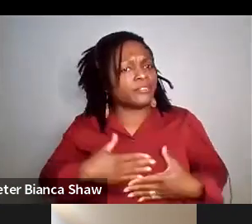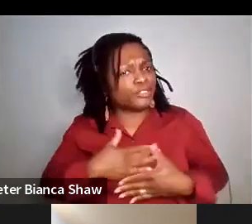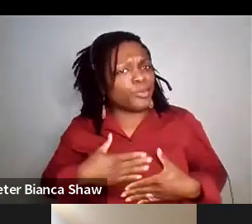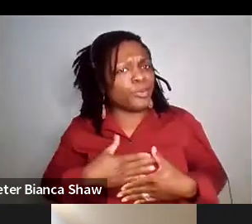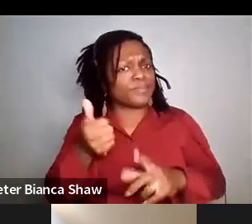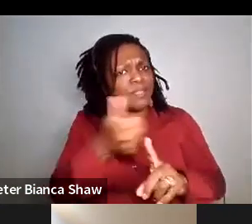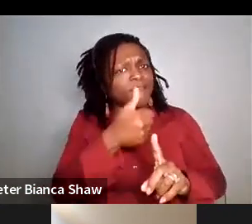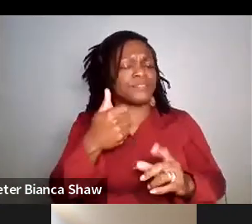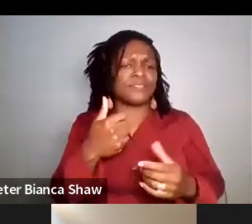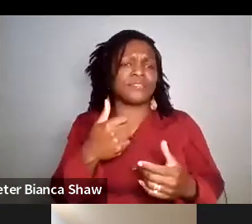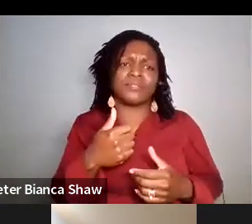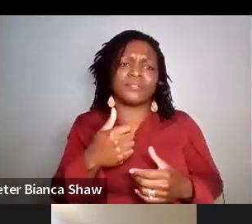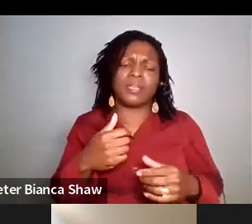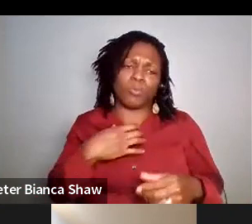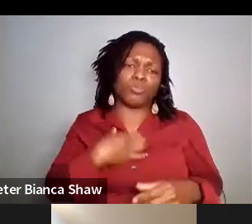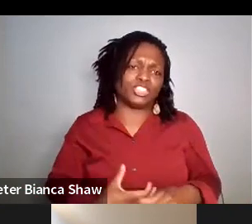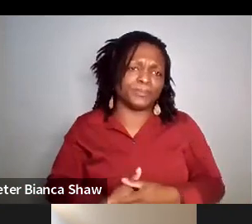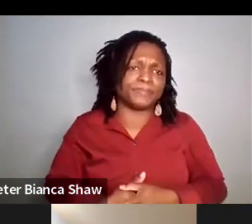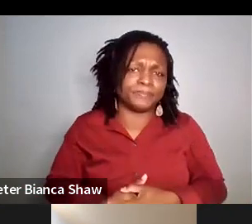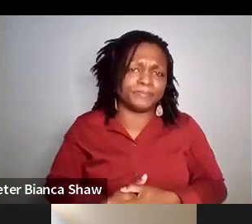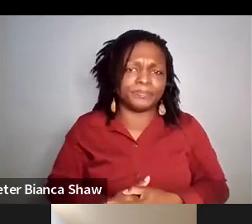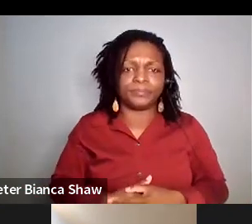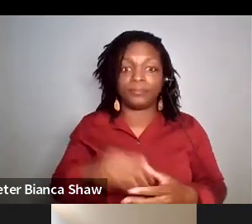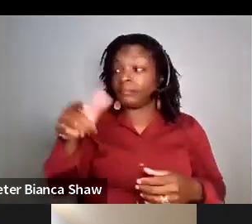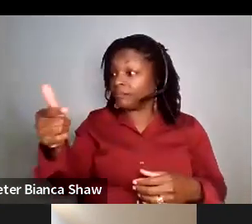Carl